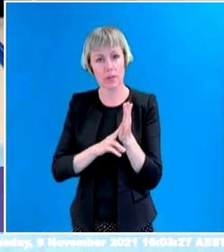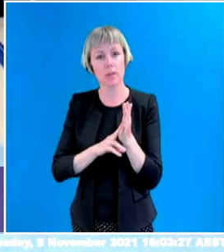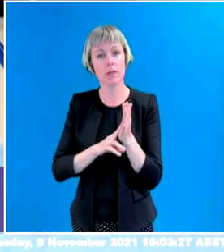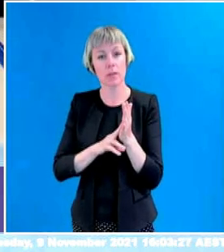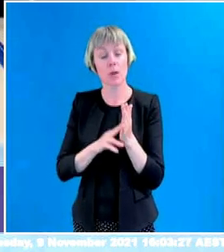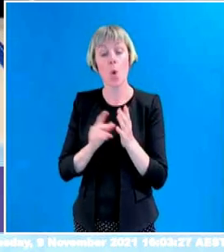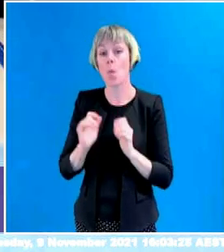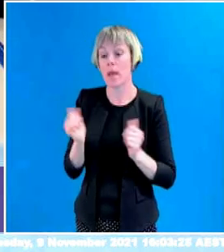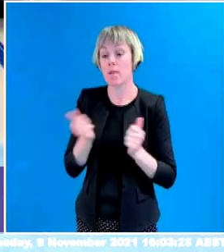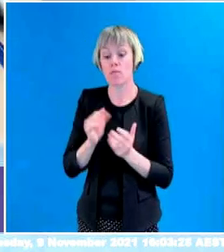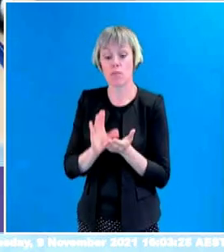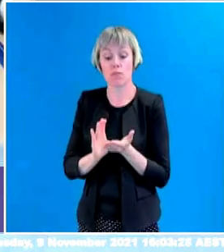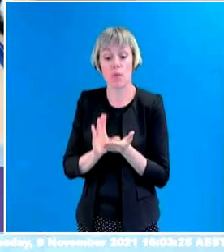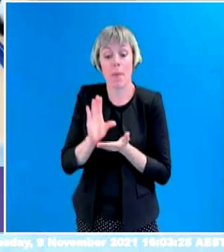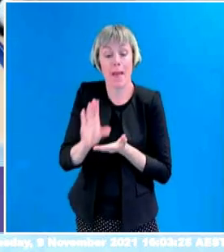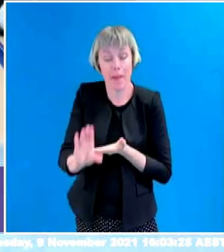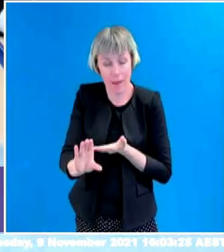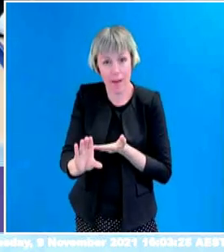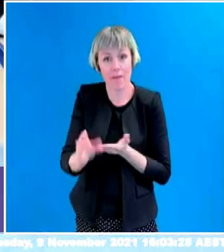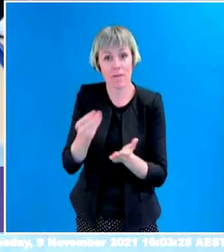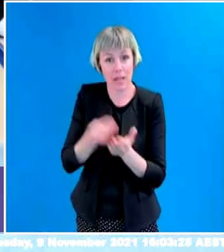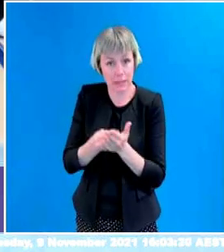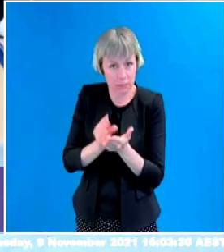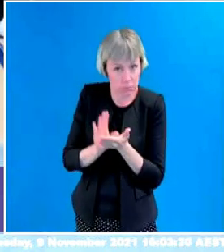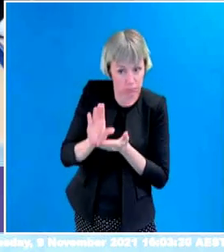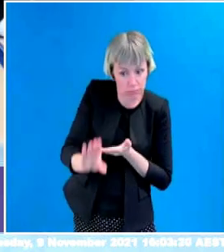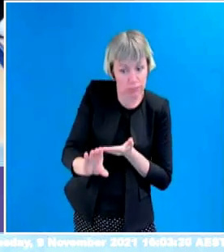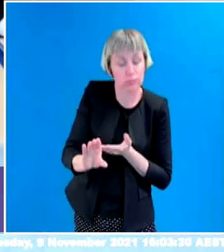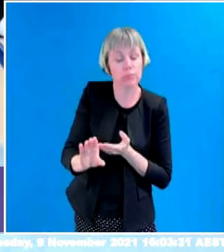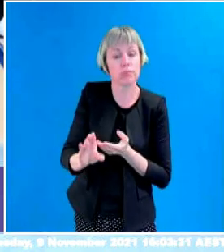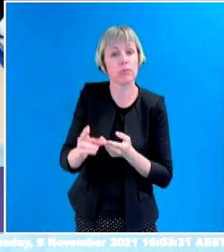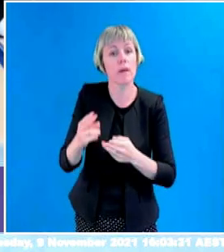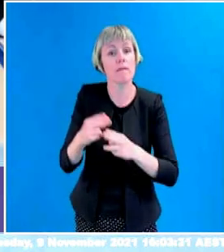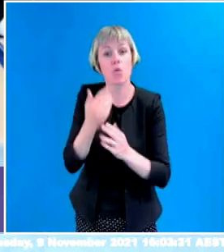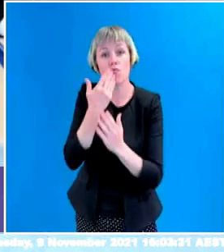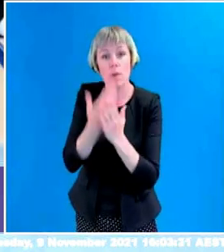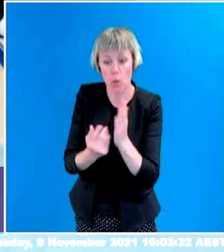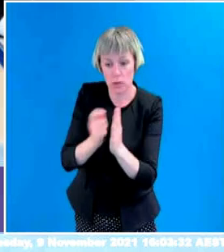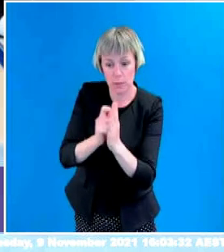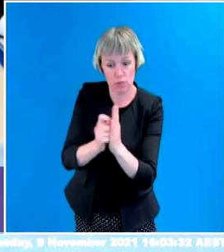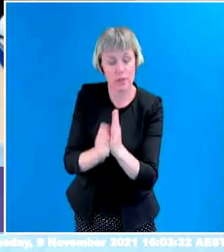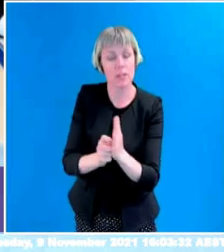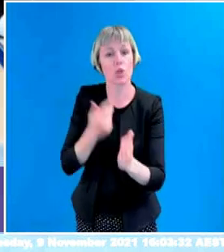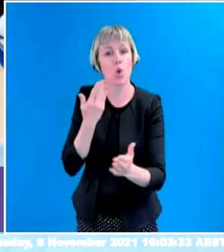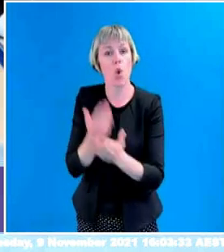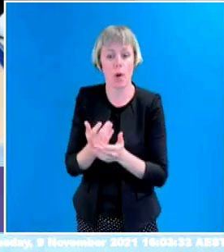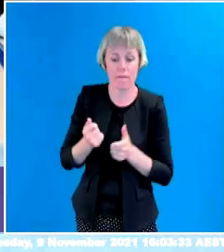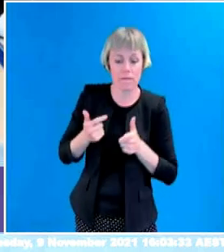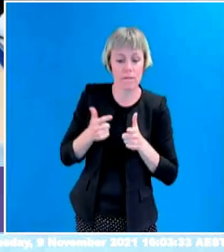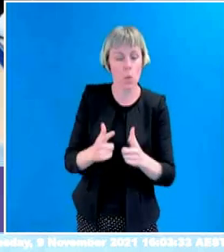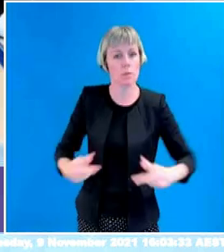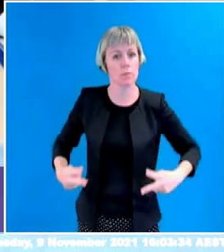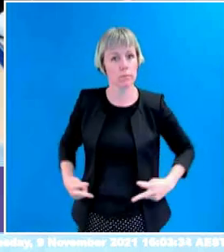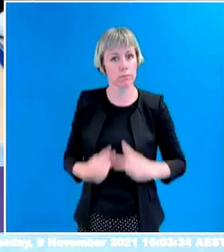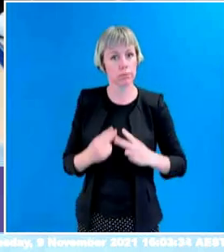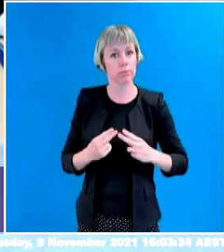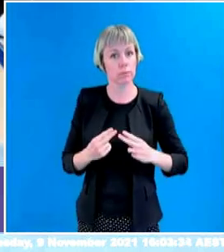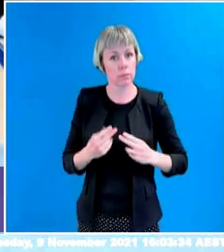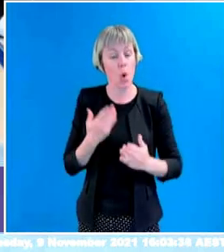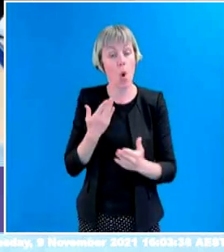prepared through guardianship tribunals on sterilisations of adults with